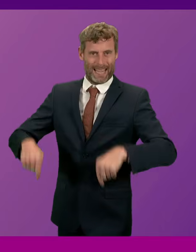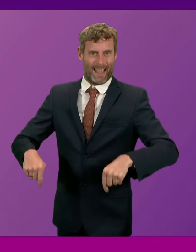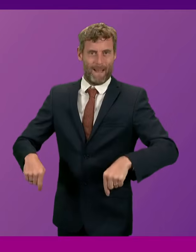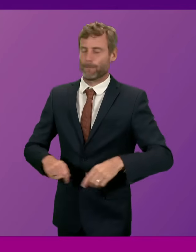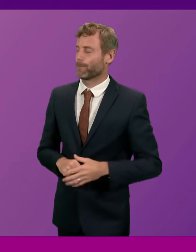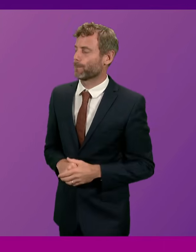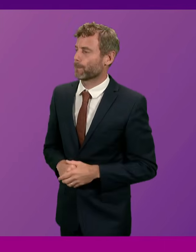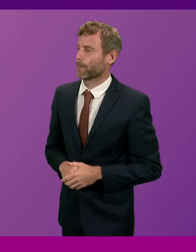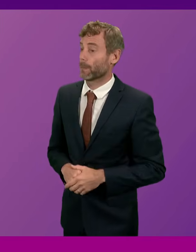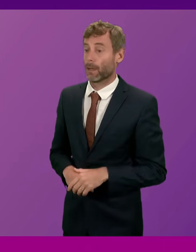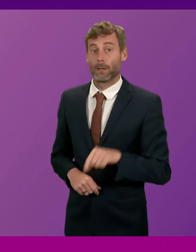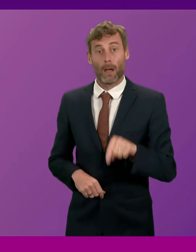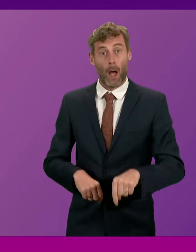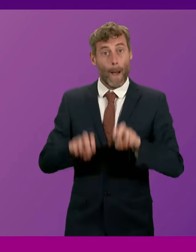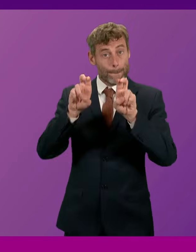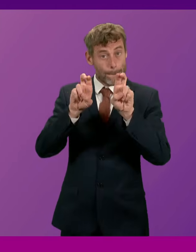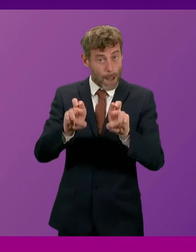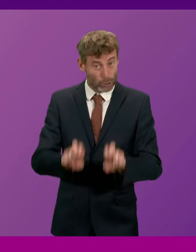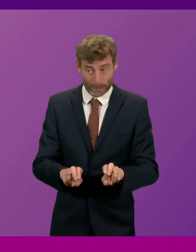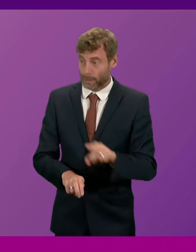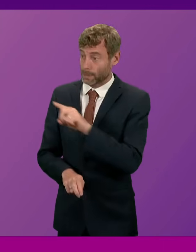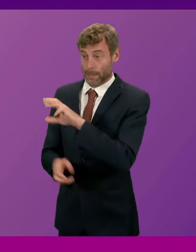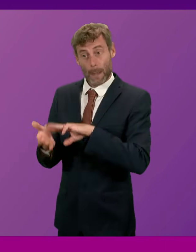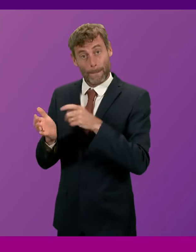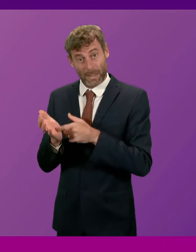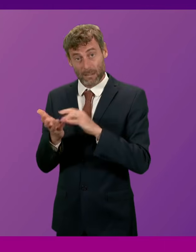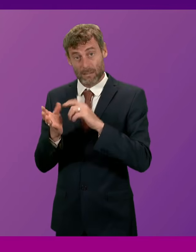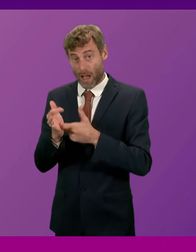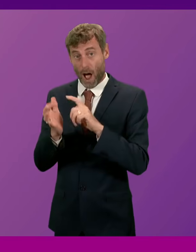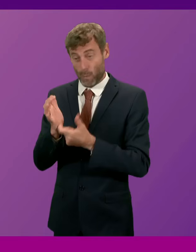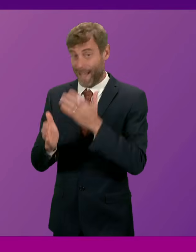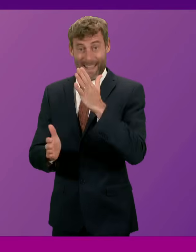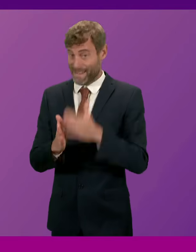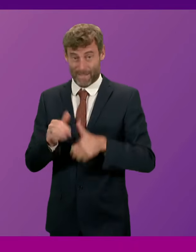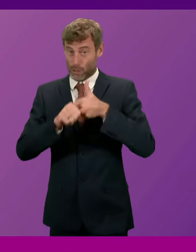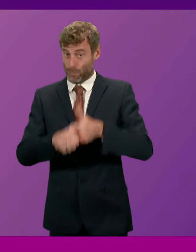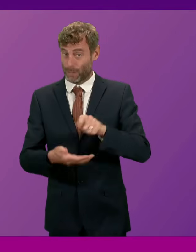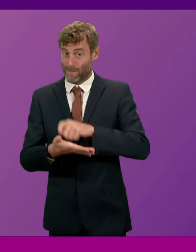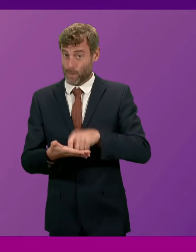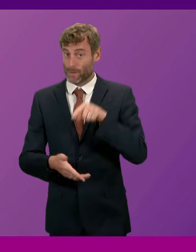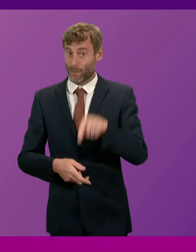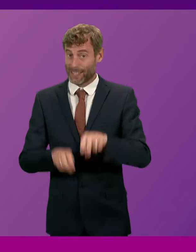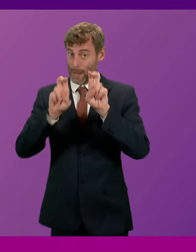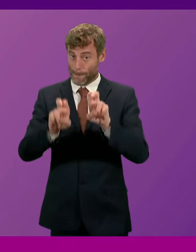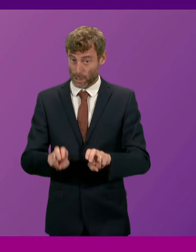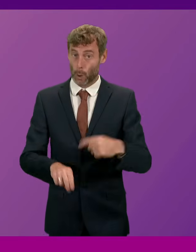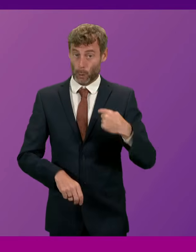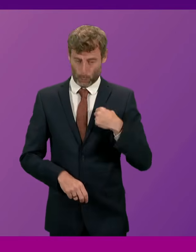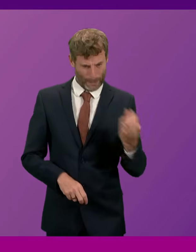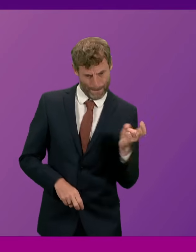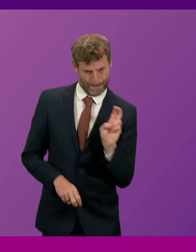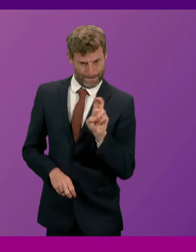In the budget—which Mr Sarwar never voted for—we put in money to tackle retail crime and to support